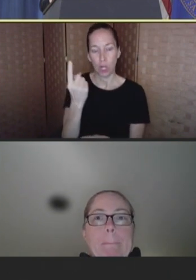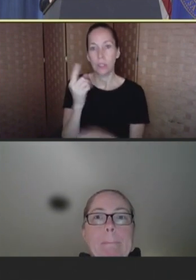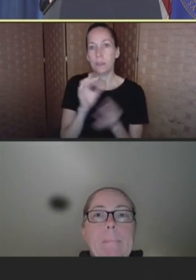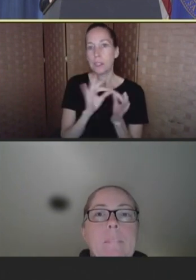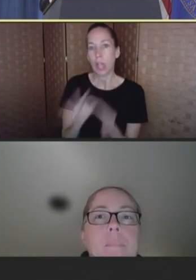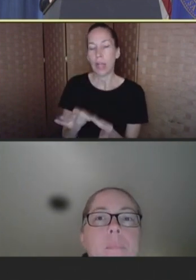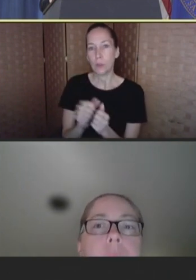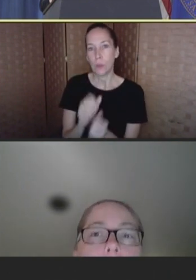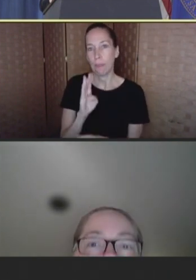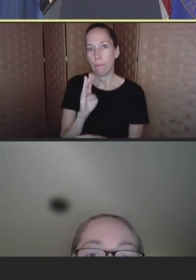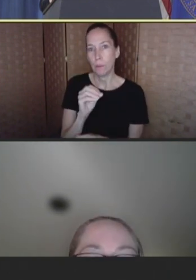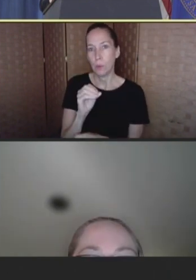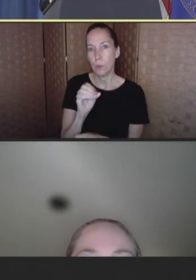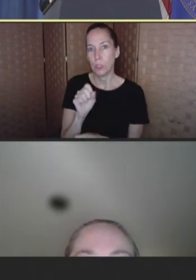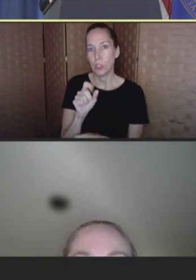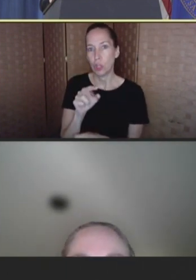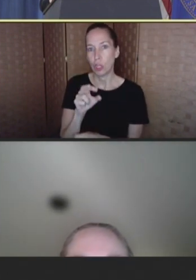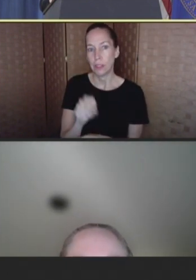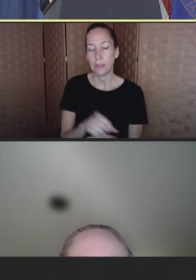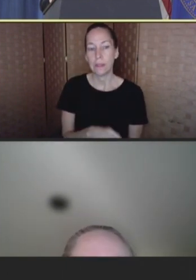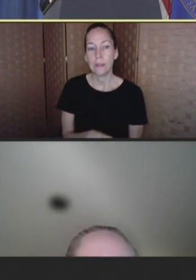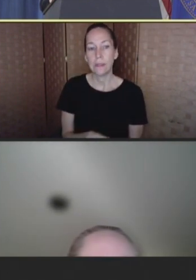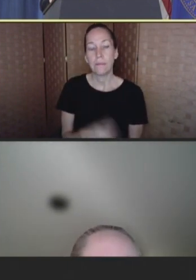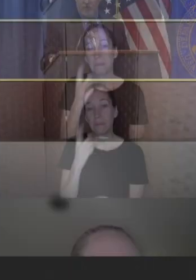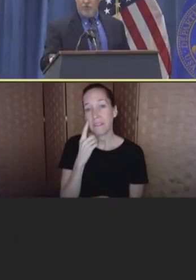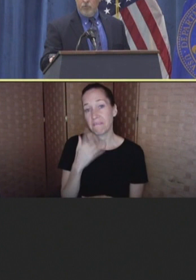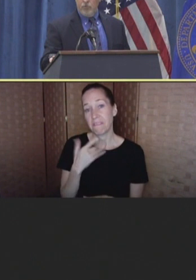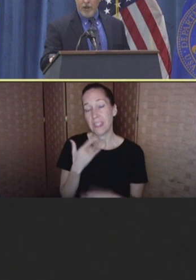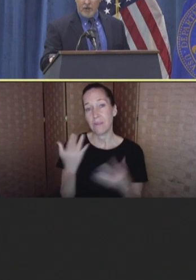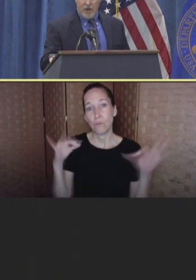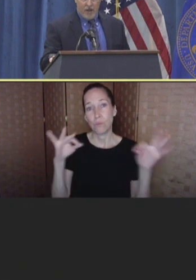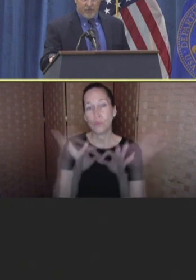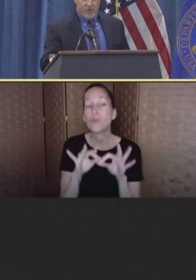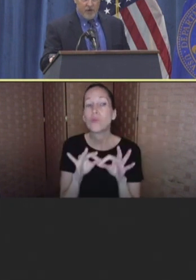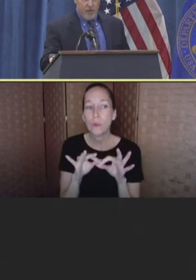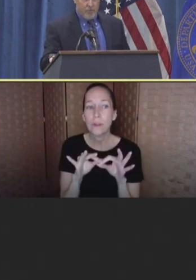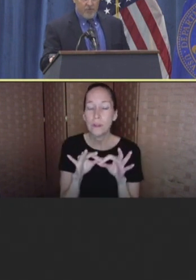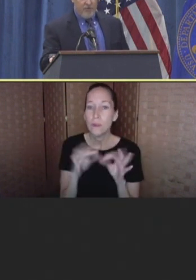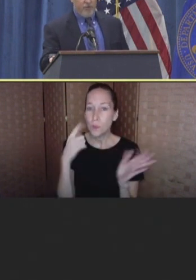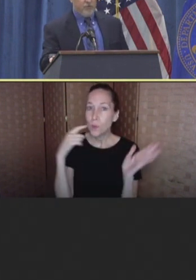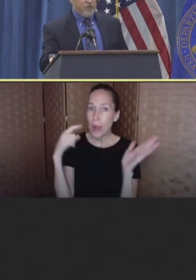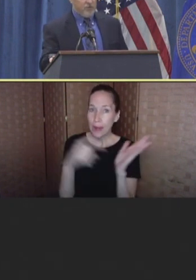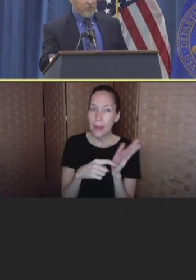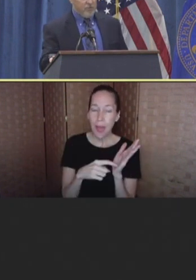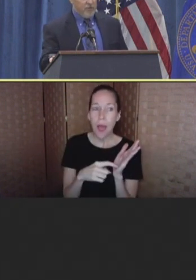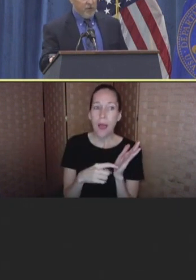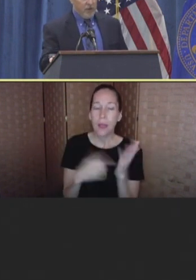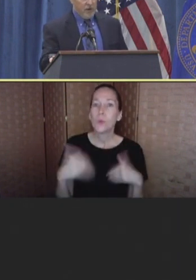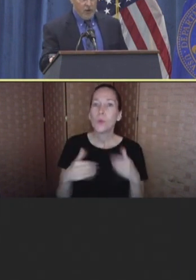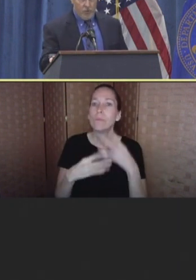I think it's important, again, to recognize the number of different systems here within